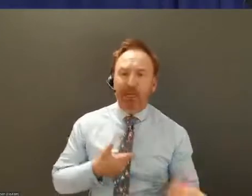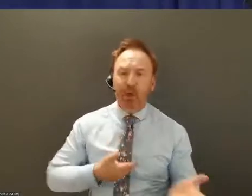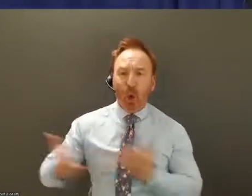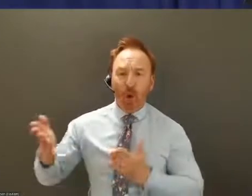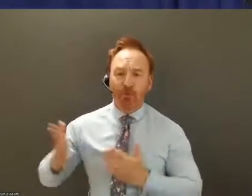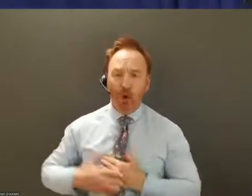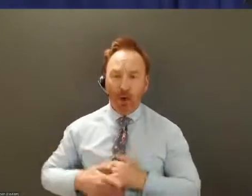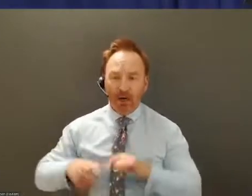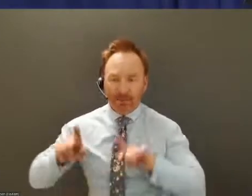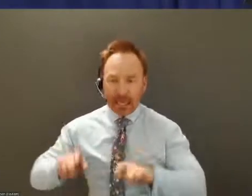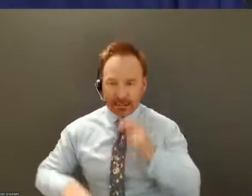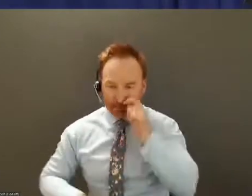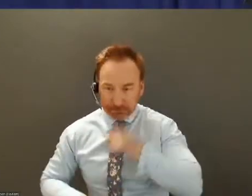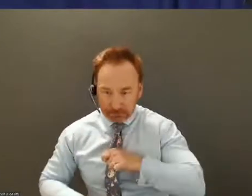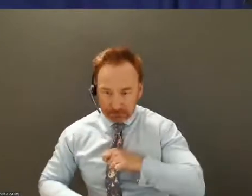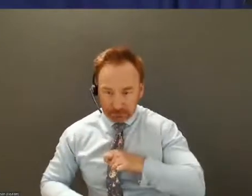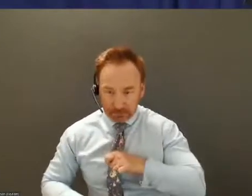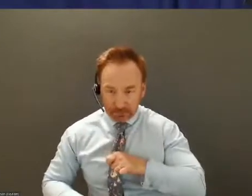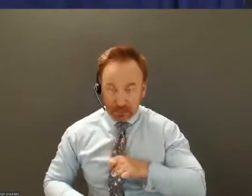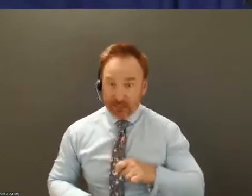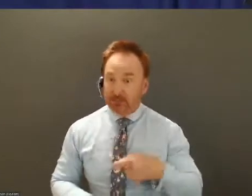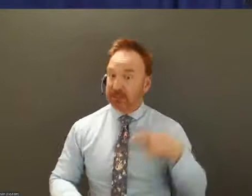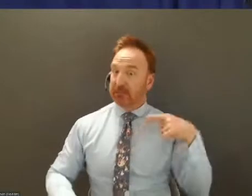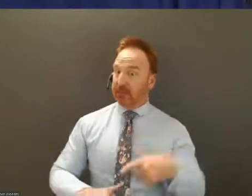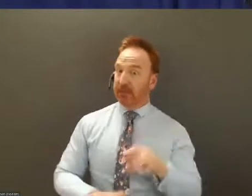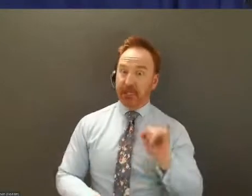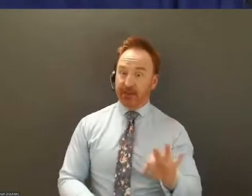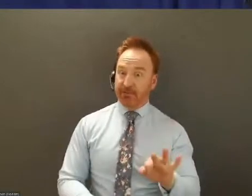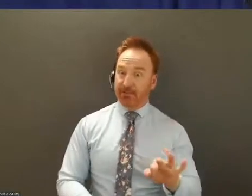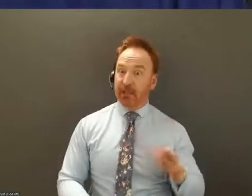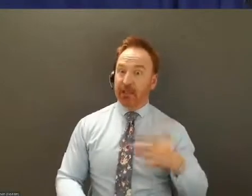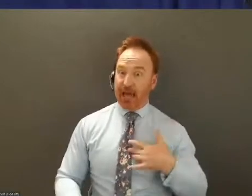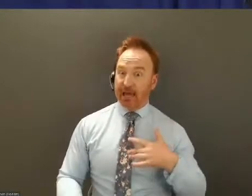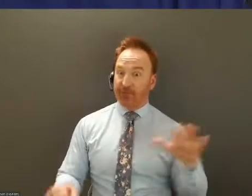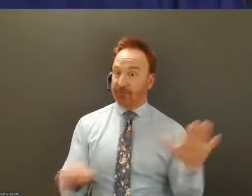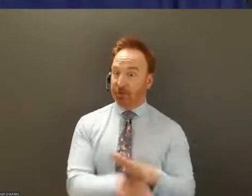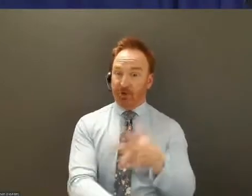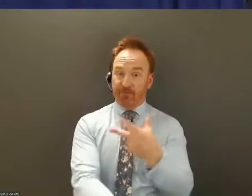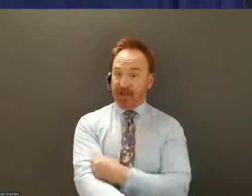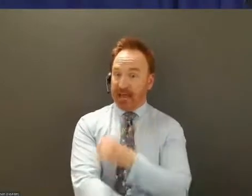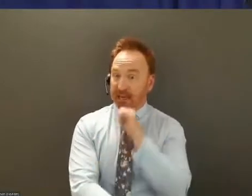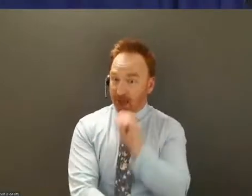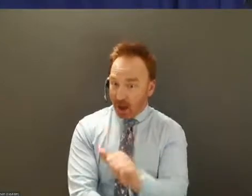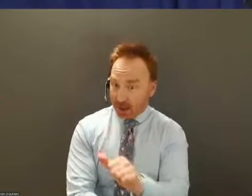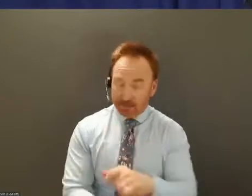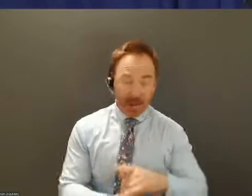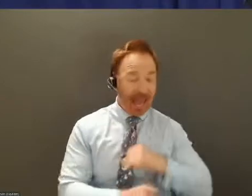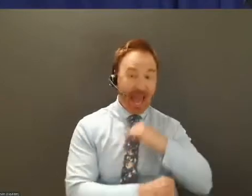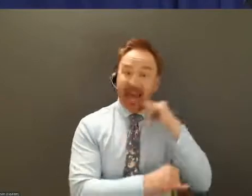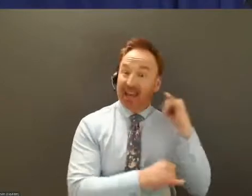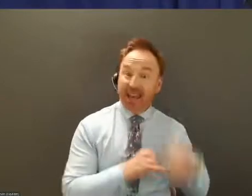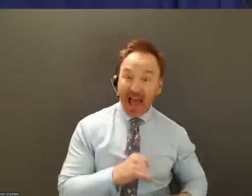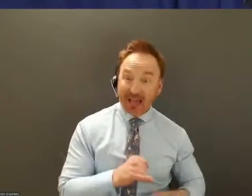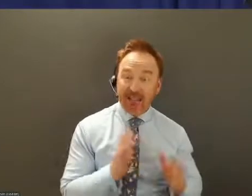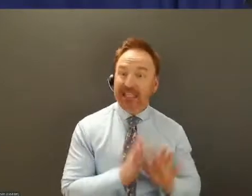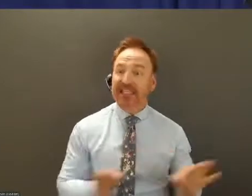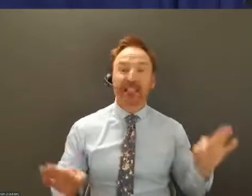For me it's my family and my friends and my community.